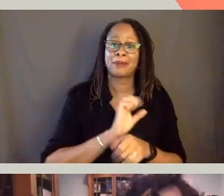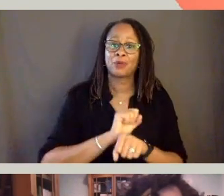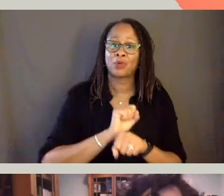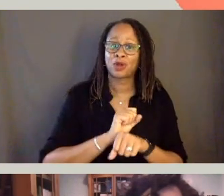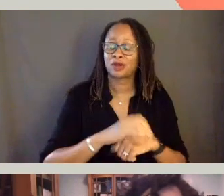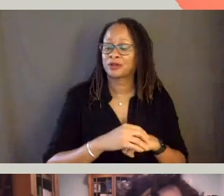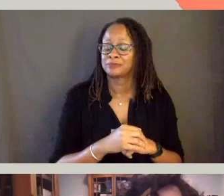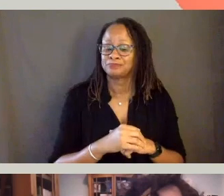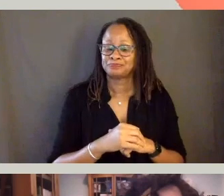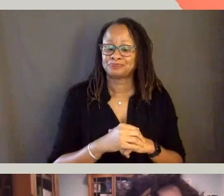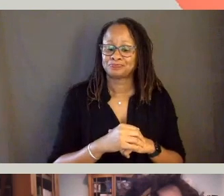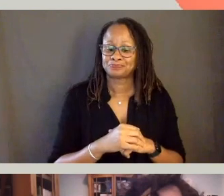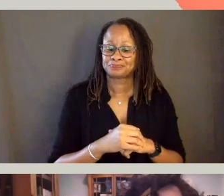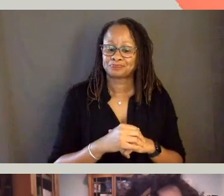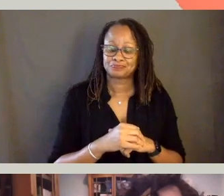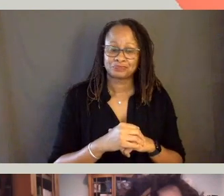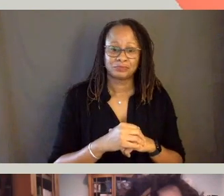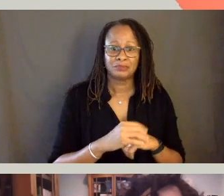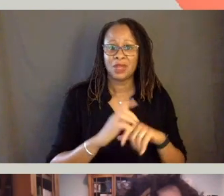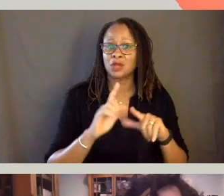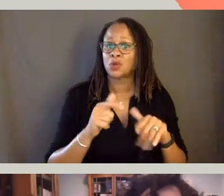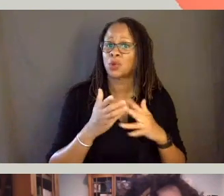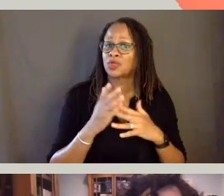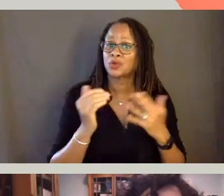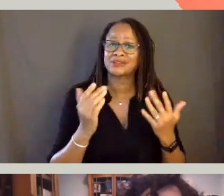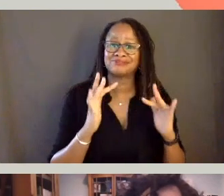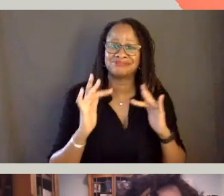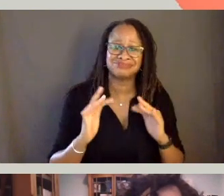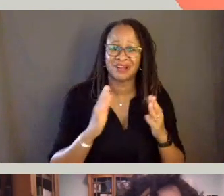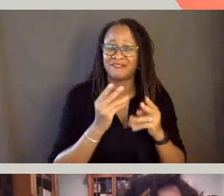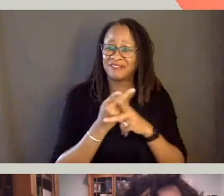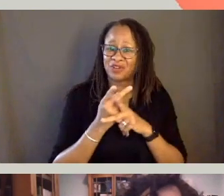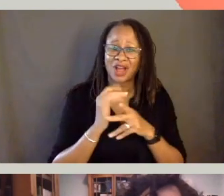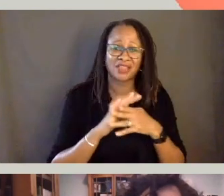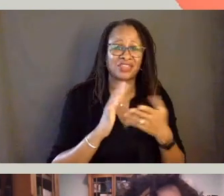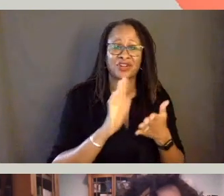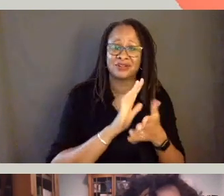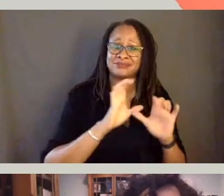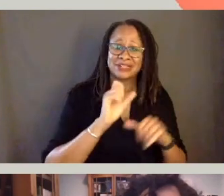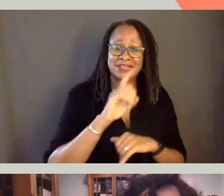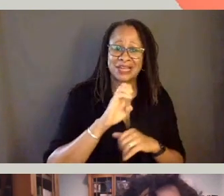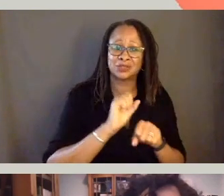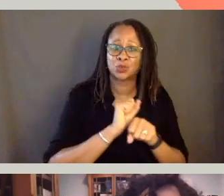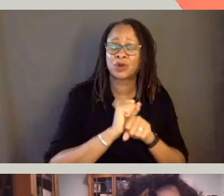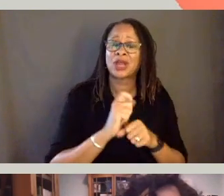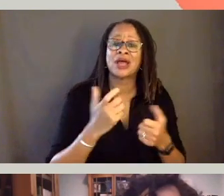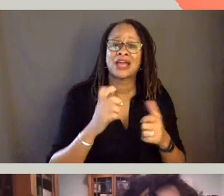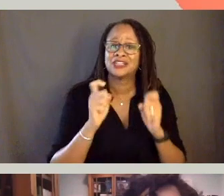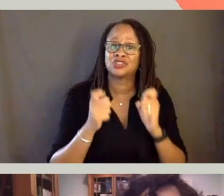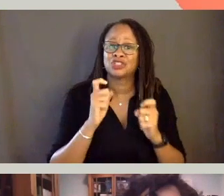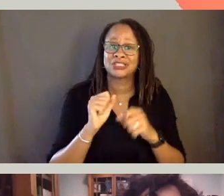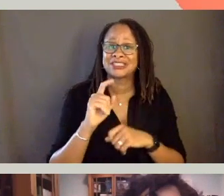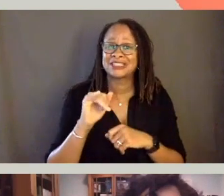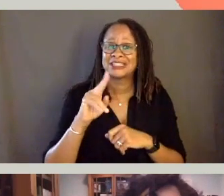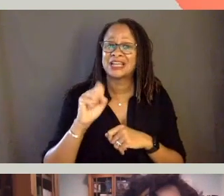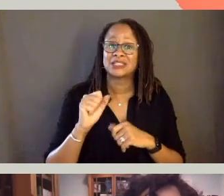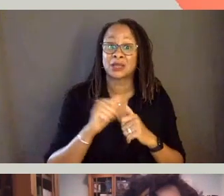and navigating their casework and adjusting their status. And when I shared the film with them, they were like, yes, let's move forward.